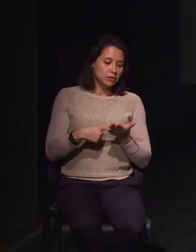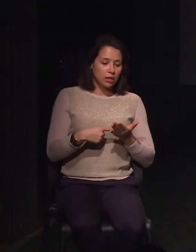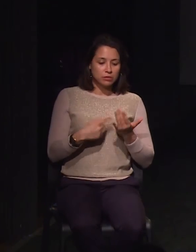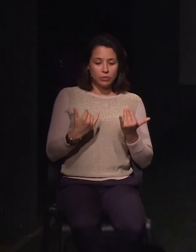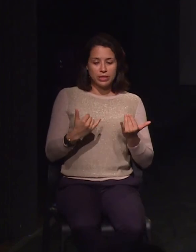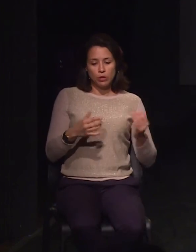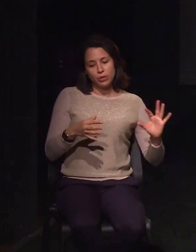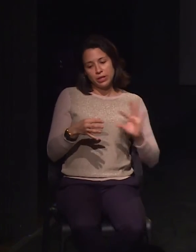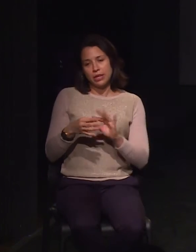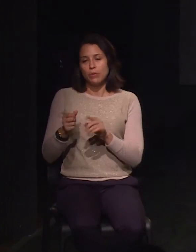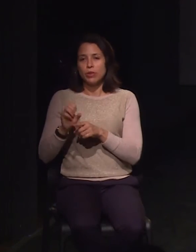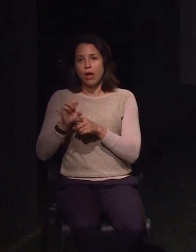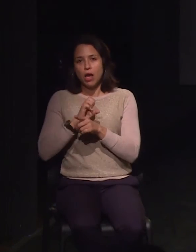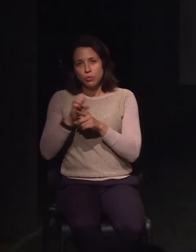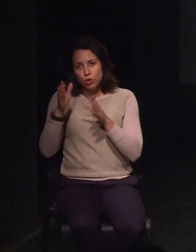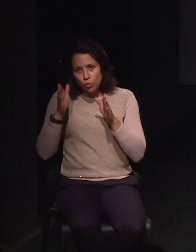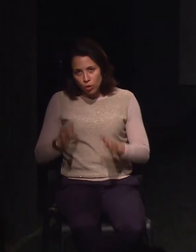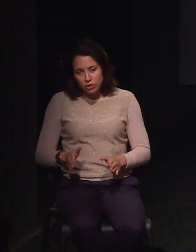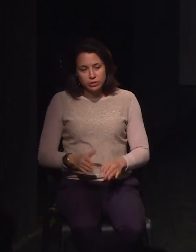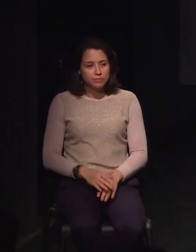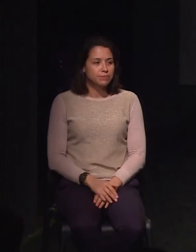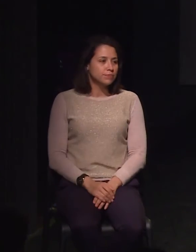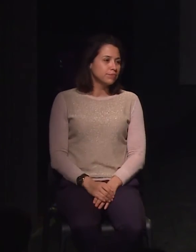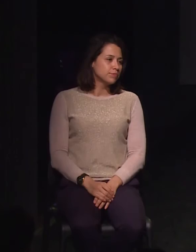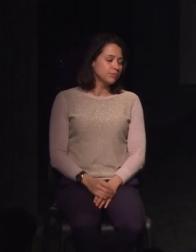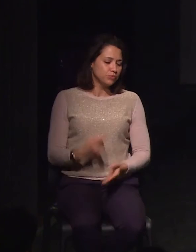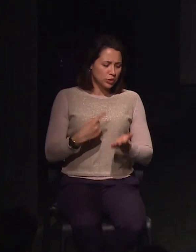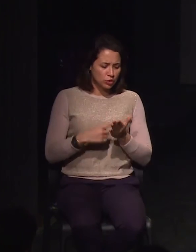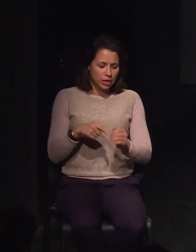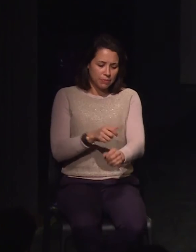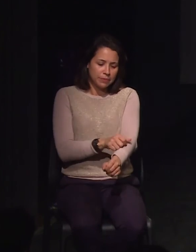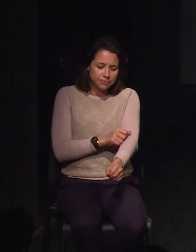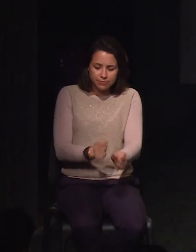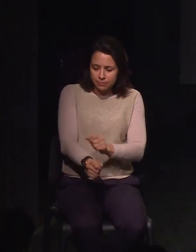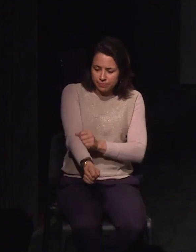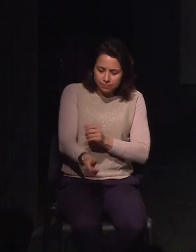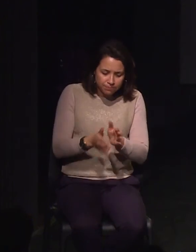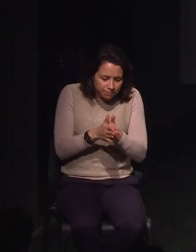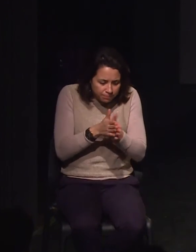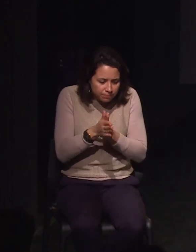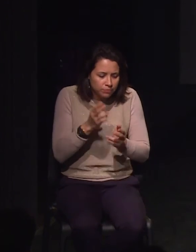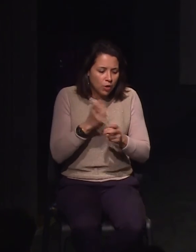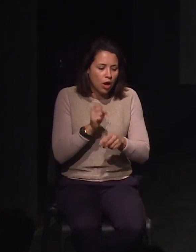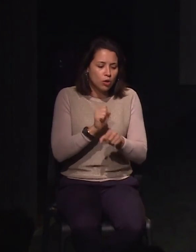We’re talking about grit and hard work and excellence and flexibility and forward thinking